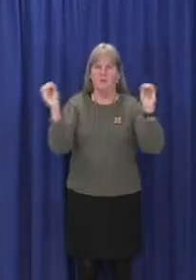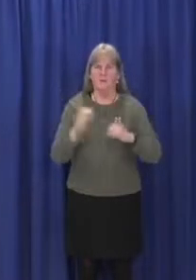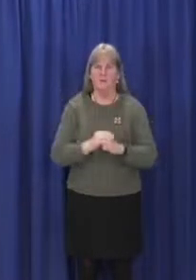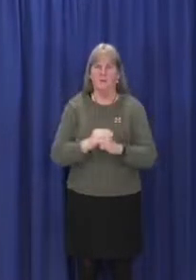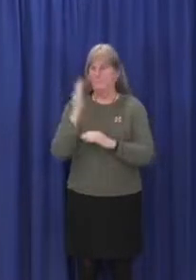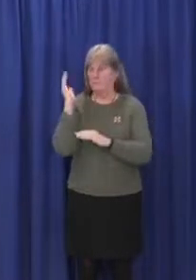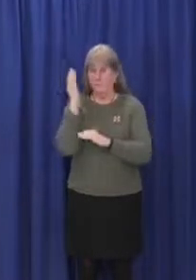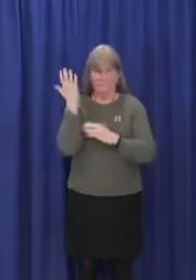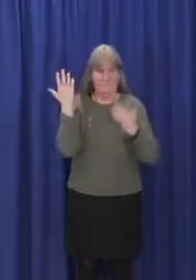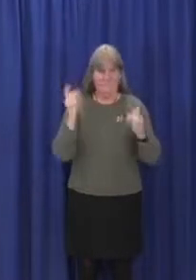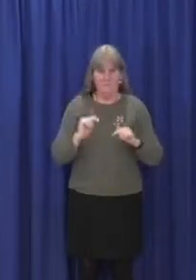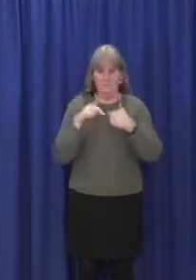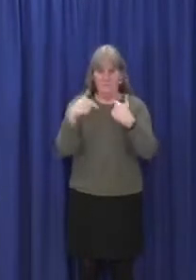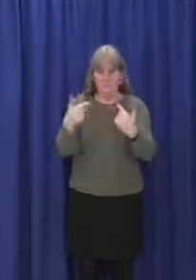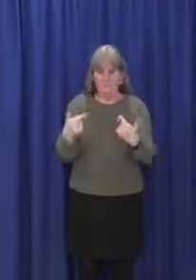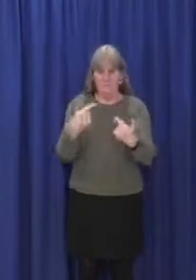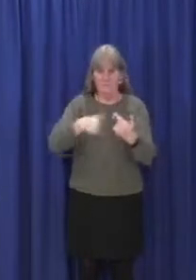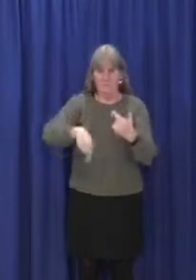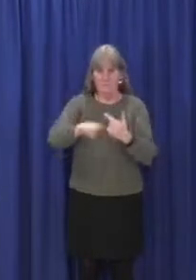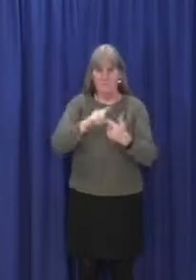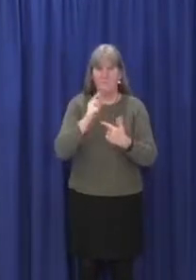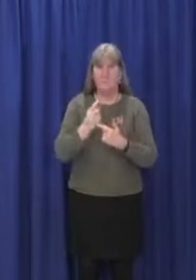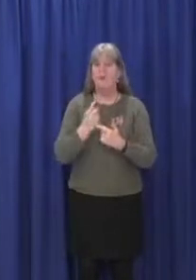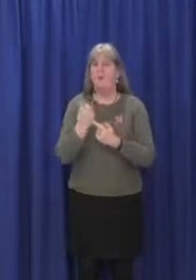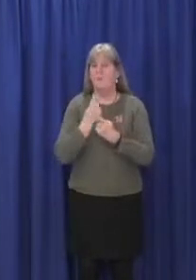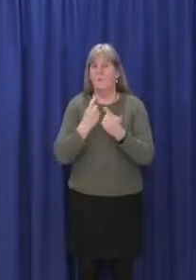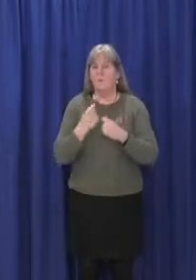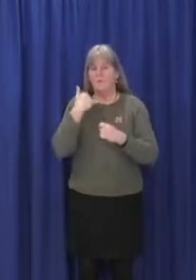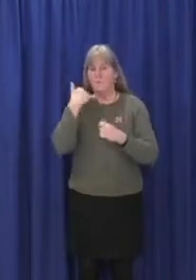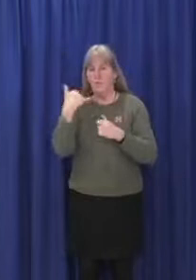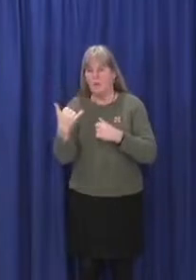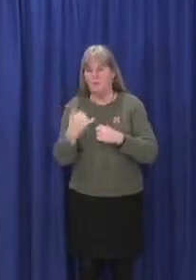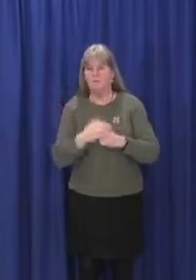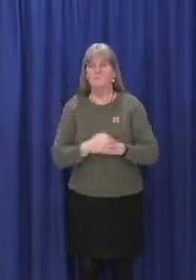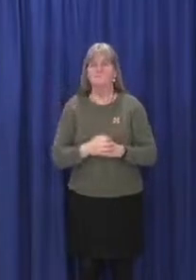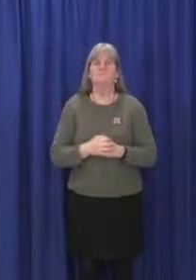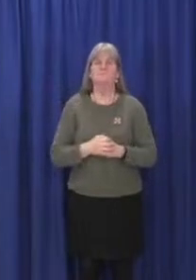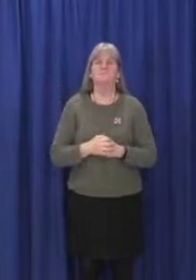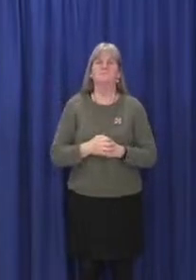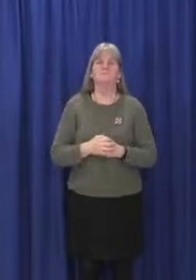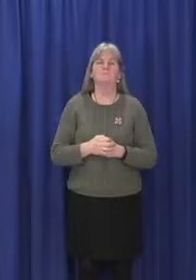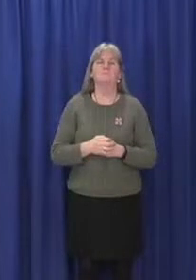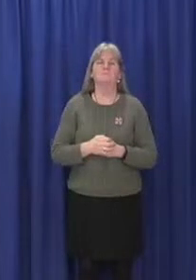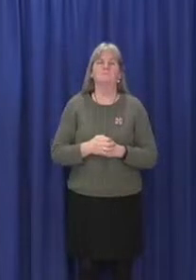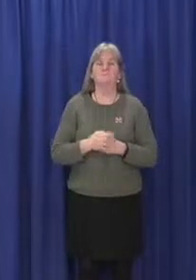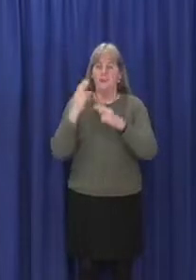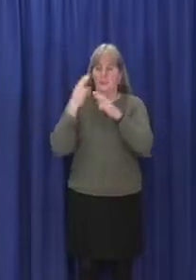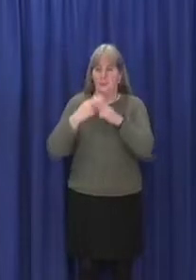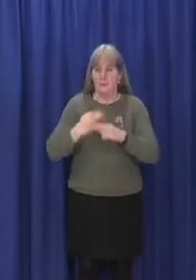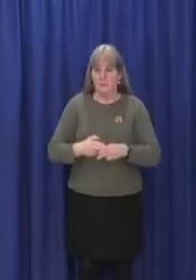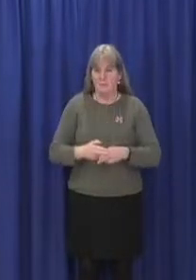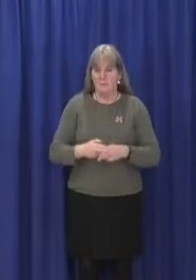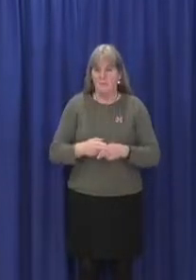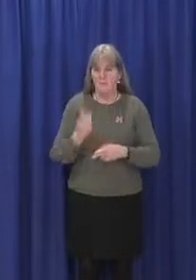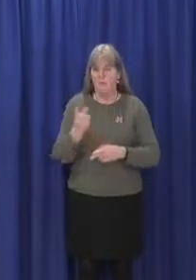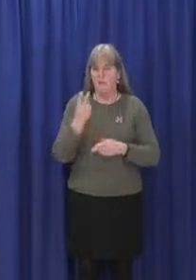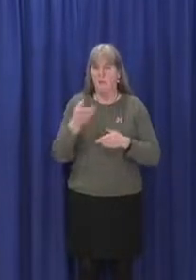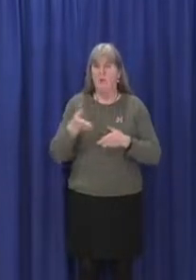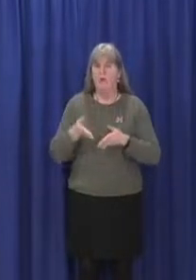from our speakers, we will go to the media on the phone lines for a round of questions. I'll call you by name and you will each have two questions.